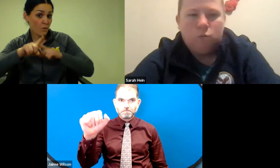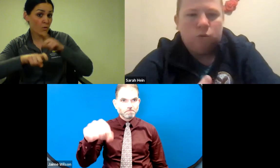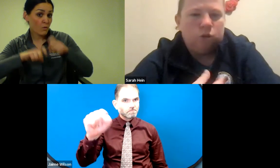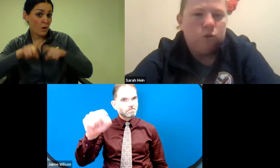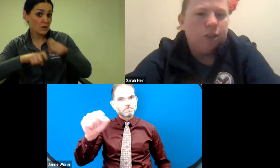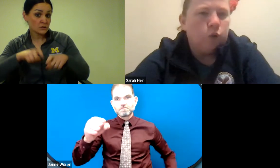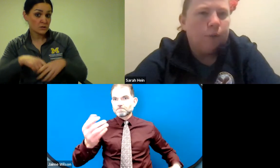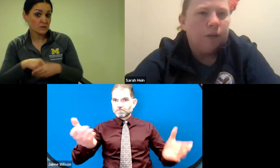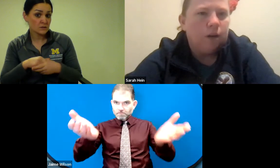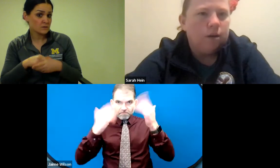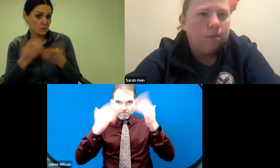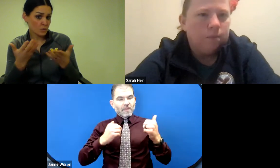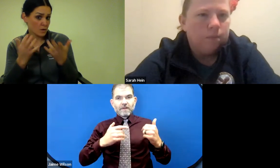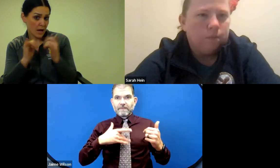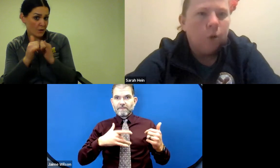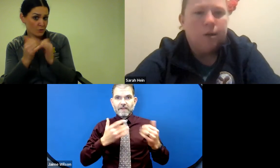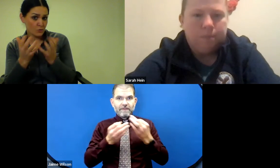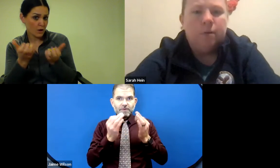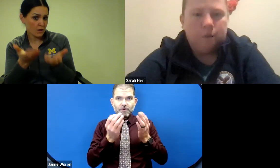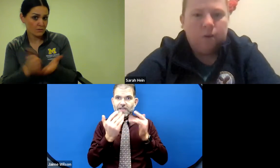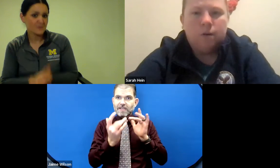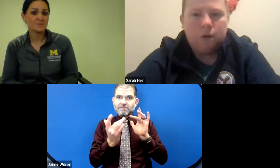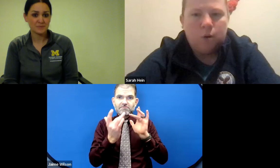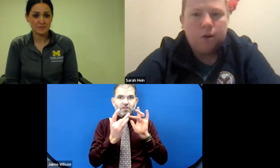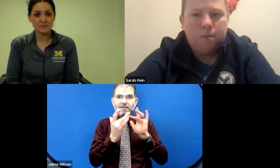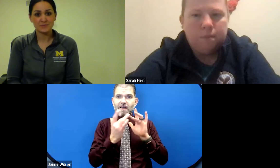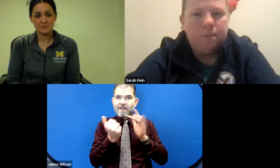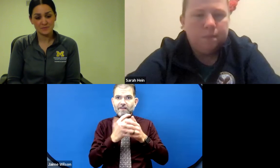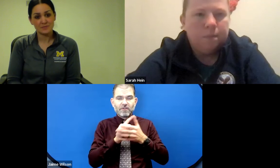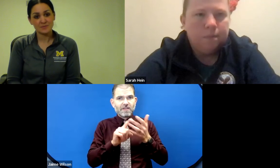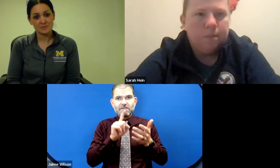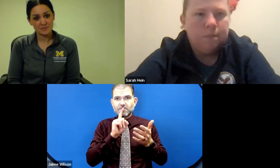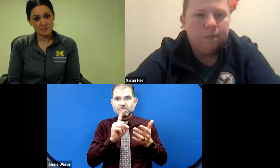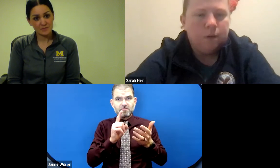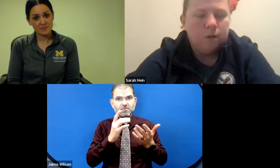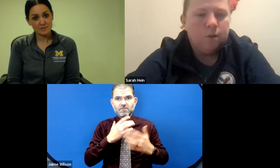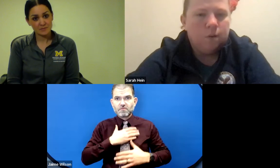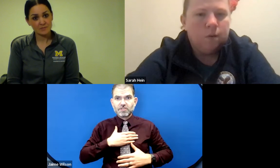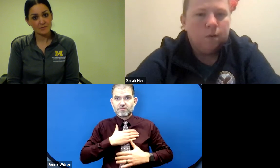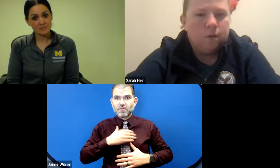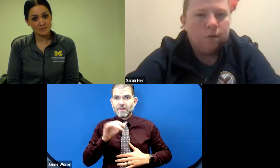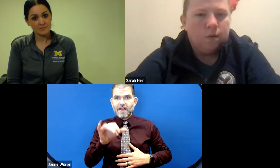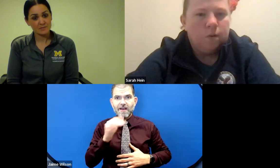Sarah Hein: what would you like to do about that? ASL Interpreter: Of course, yes, feel free ASL Interpreter: to contact me.